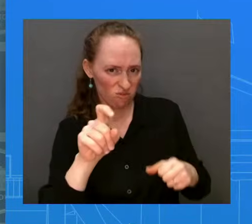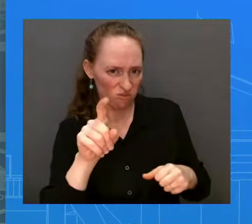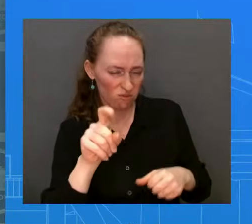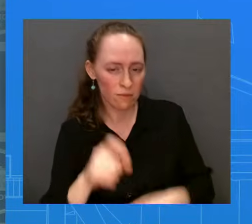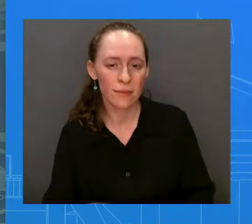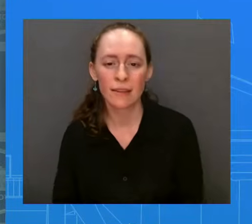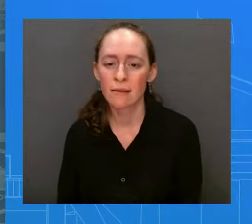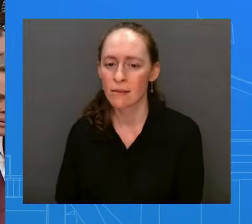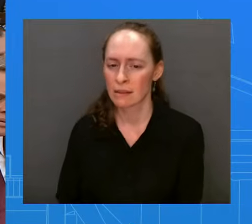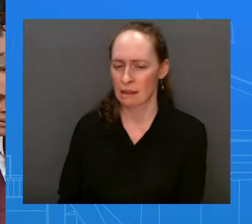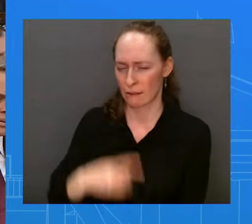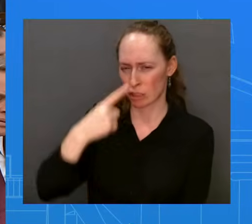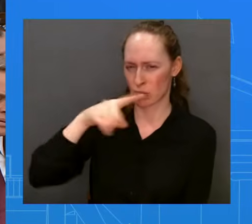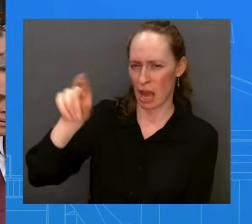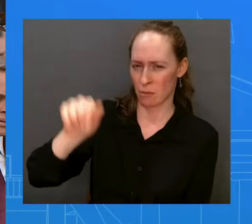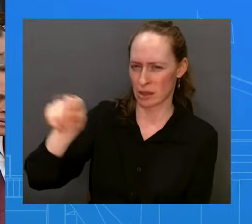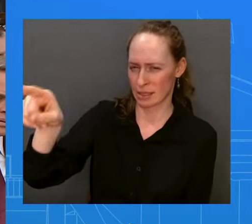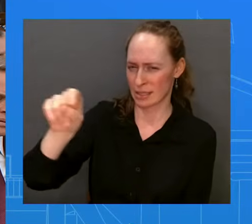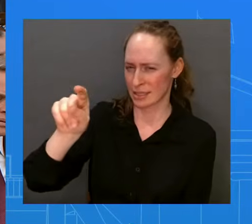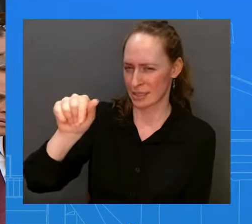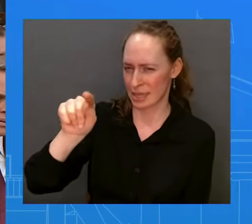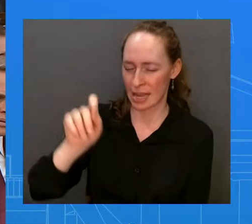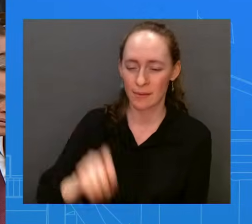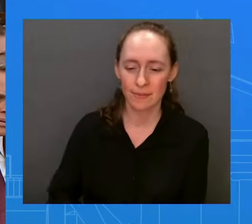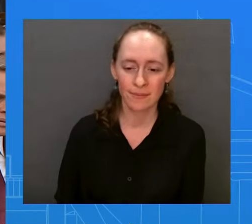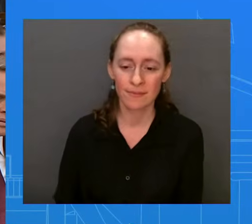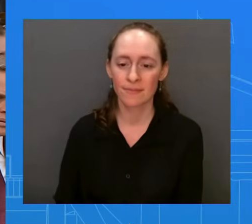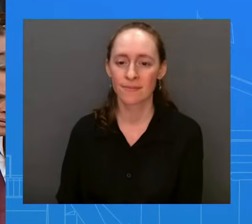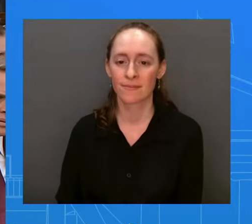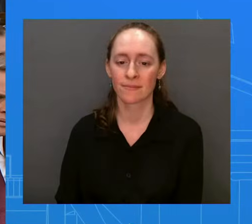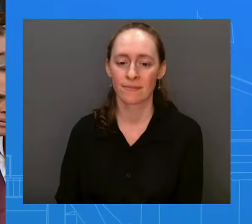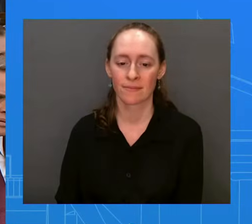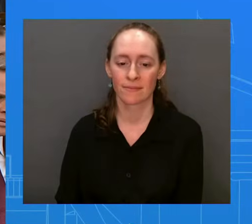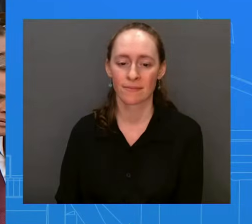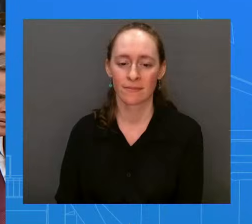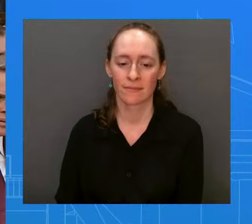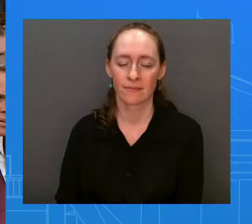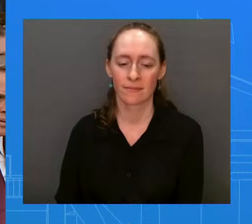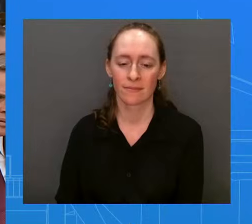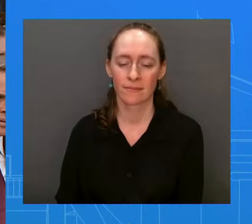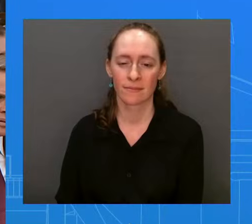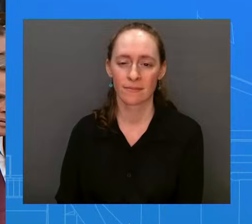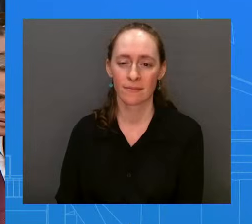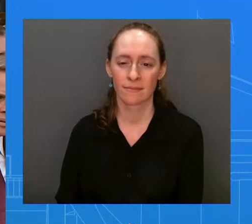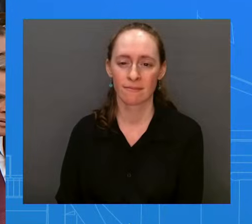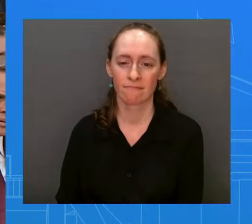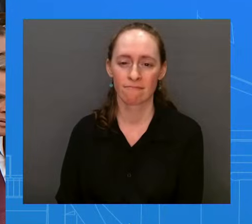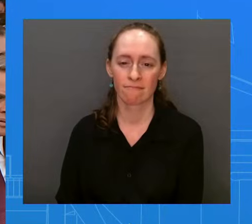The Press: Okay. And have you been able to -- what have you been able to learn more -- or not you, but the government --